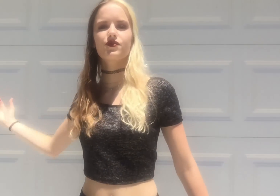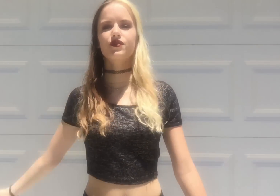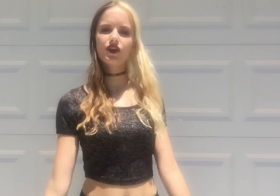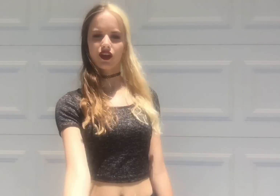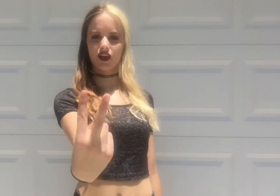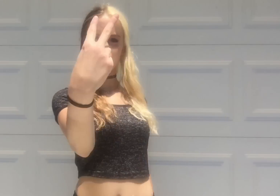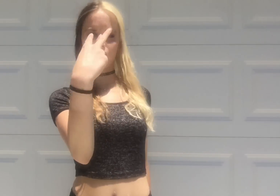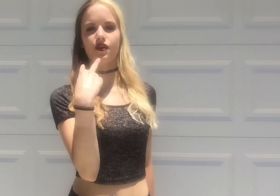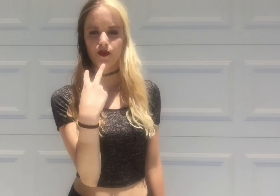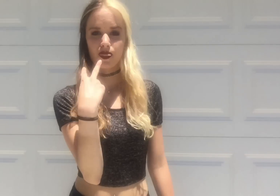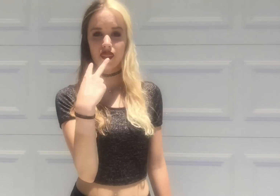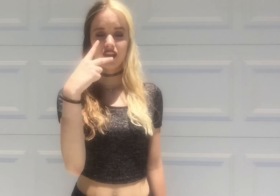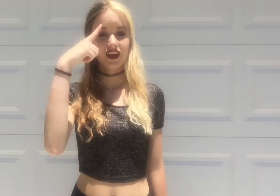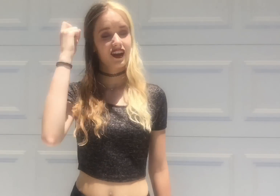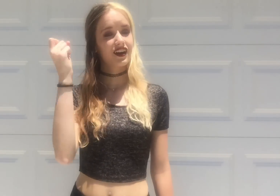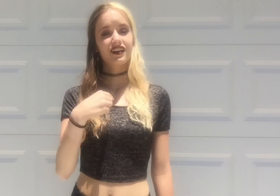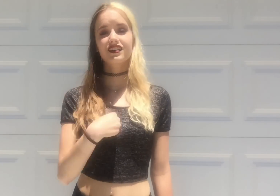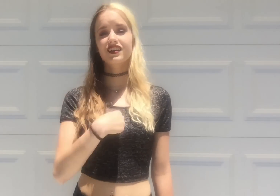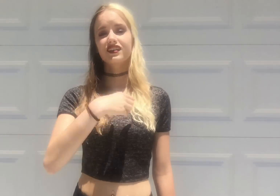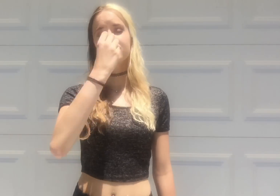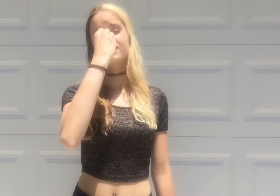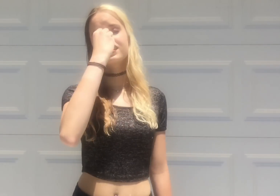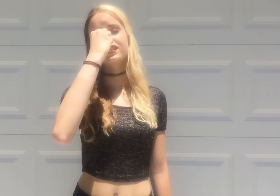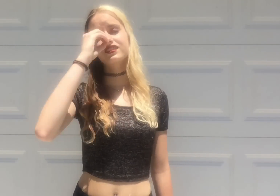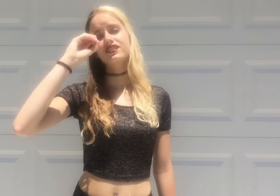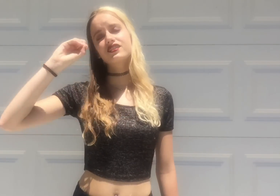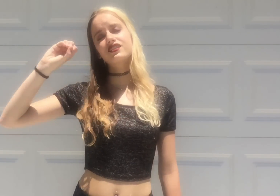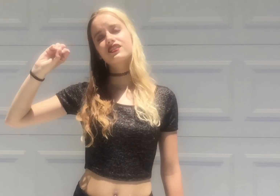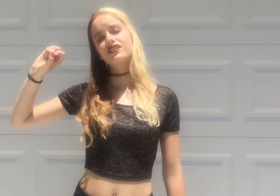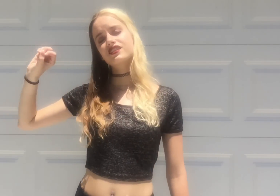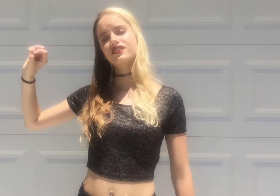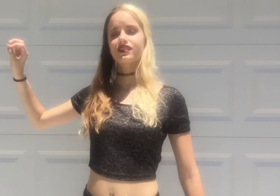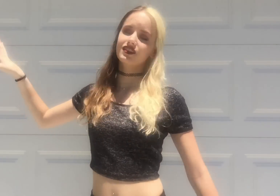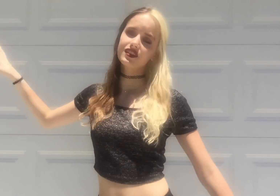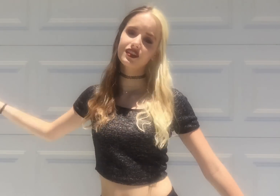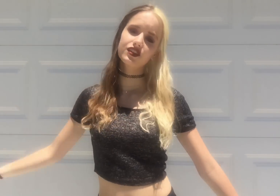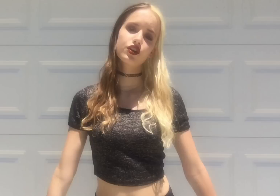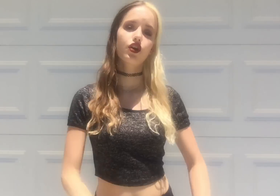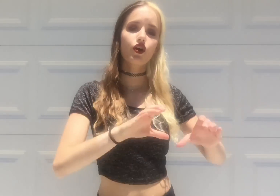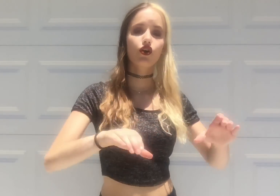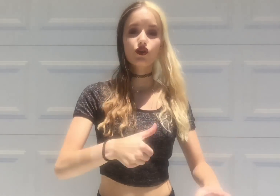Take a look at me cause I could not care at all